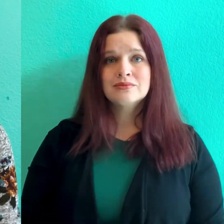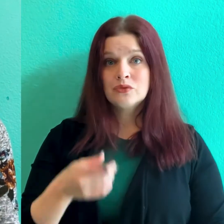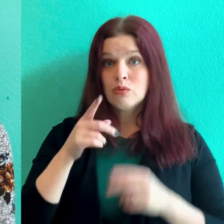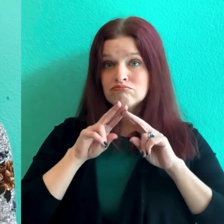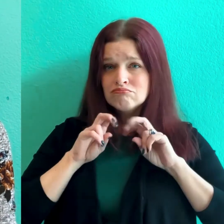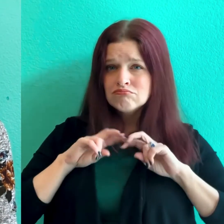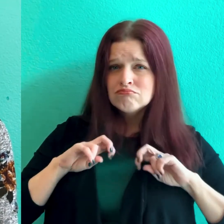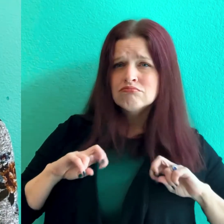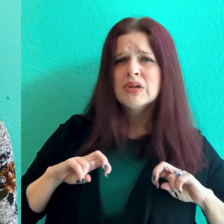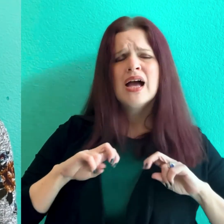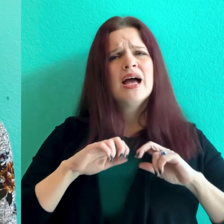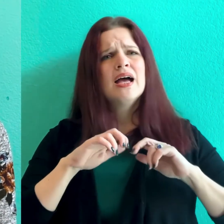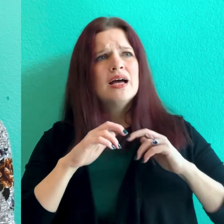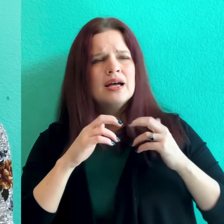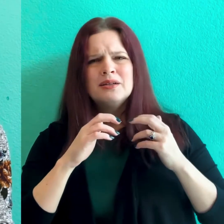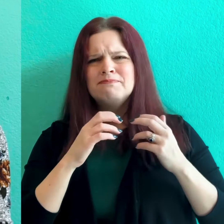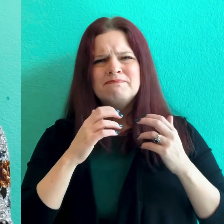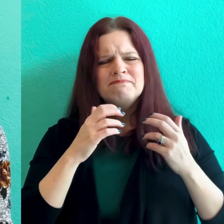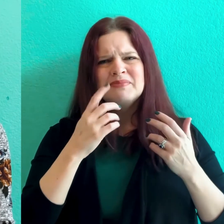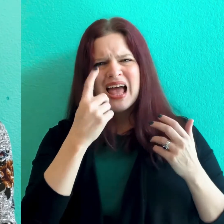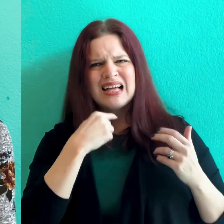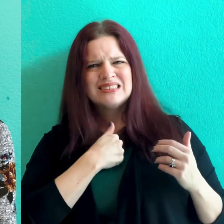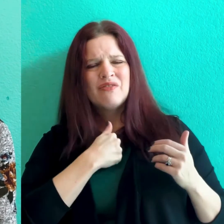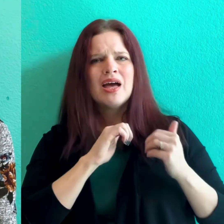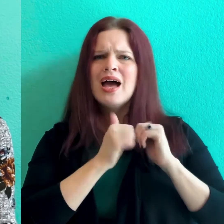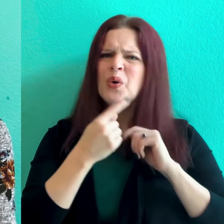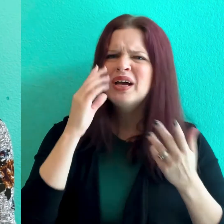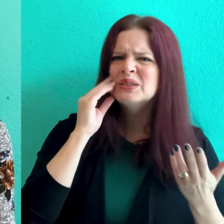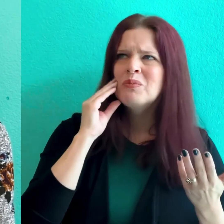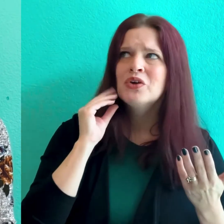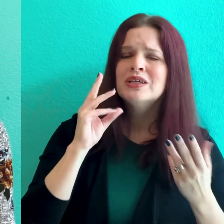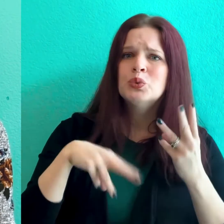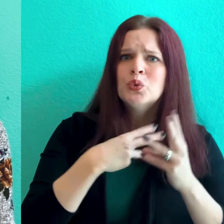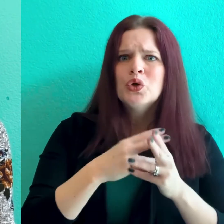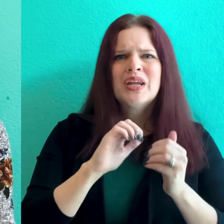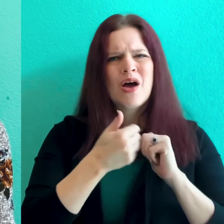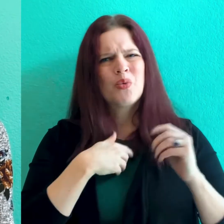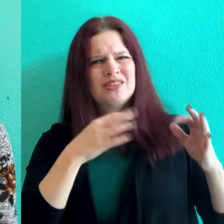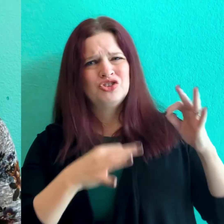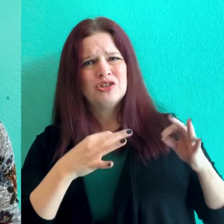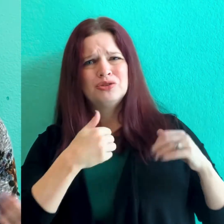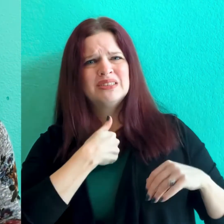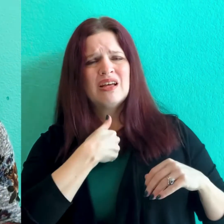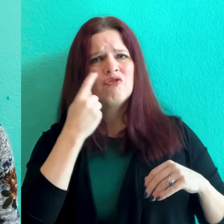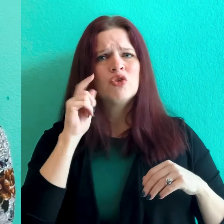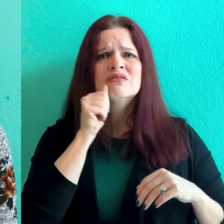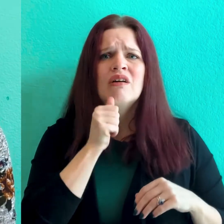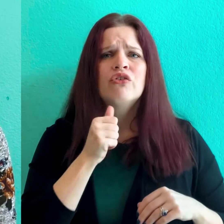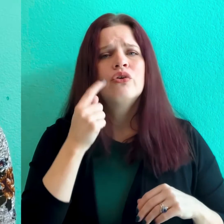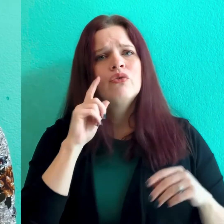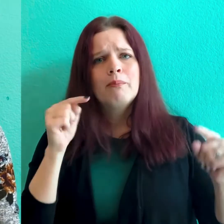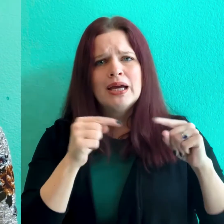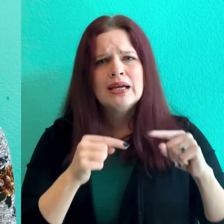So when you look at yourself through this lens, I want you to consider how you experience and judge your life experiences of pain and suffering.